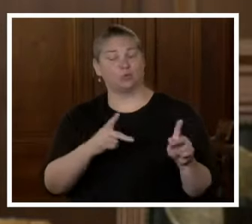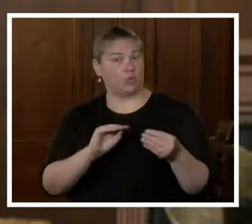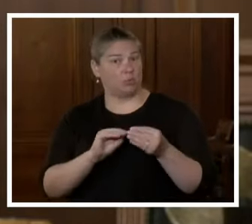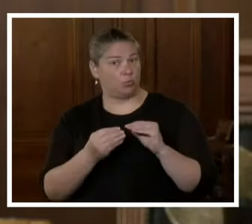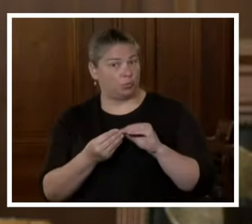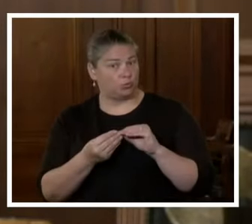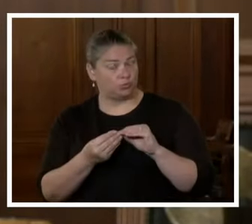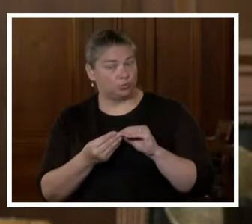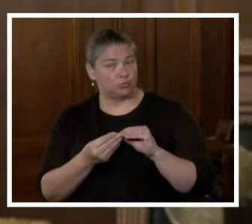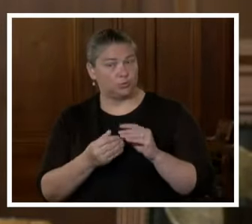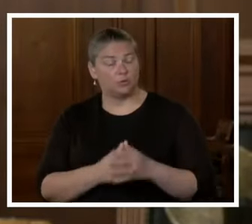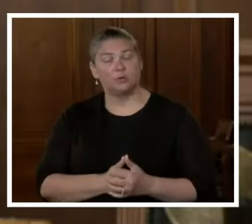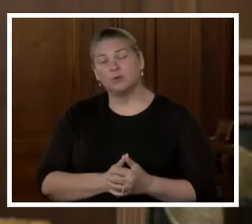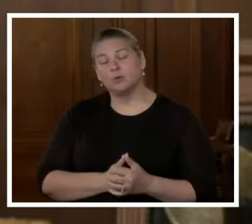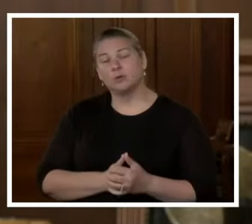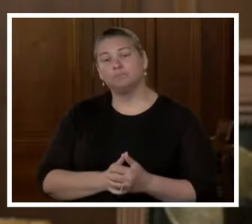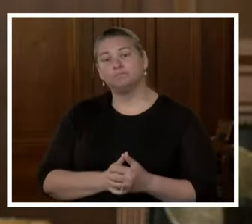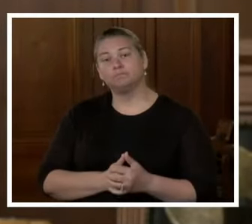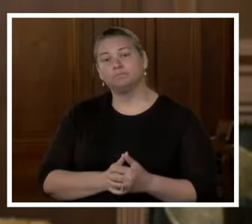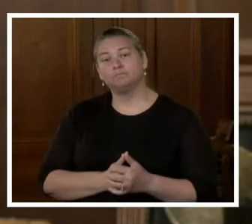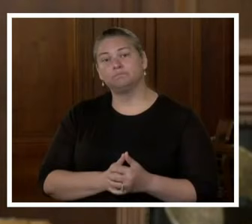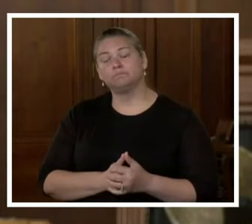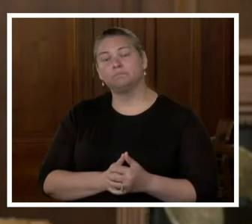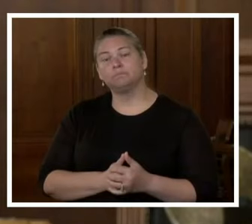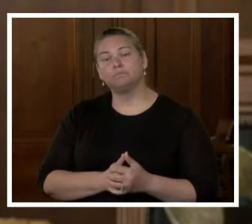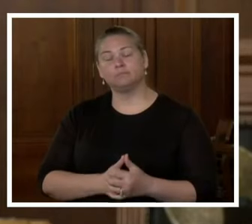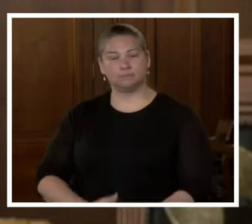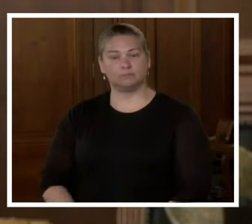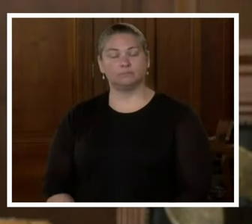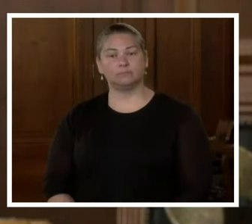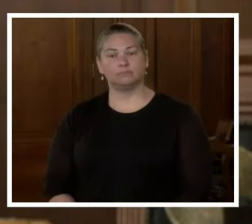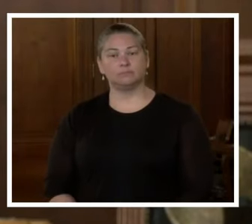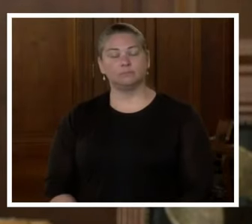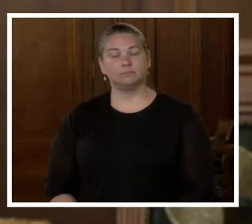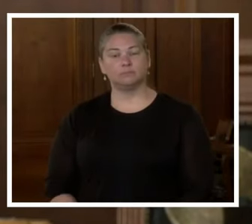I THINK WE HAVE HAD HAD POSITIVE CASES IN ALL BUT ONE COUNTY IN